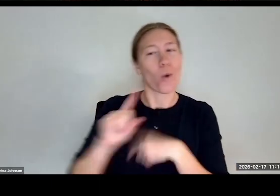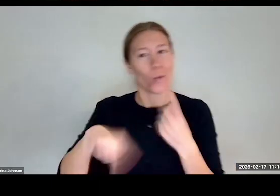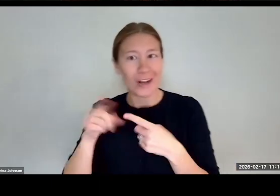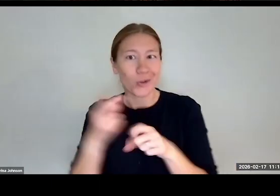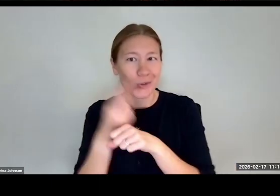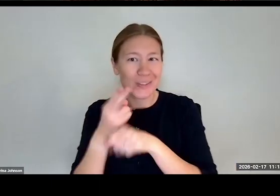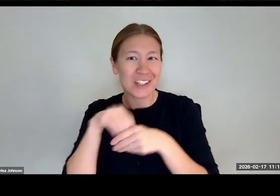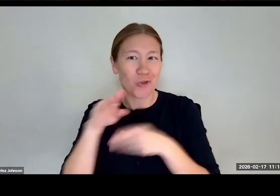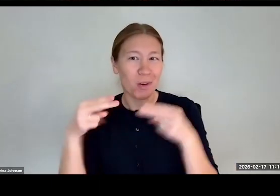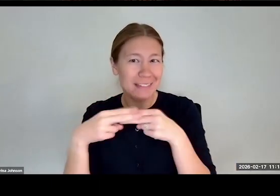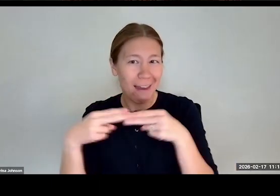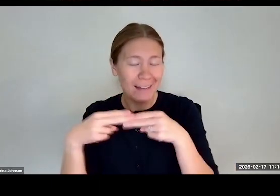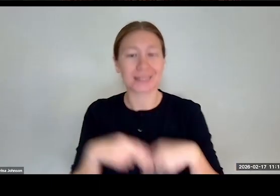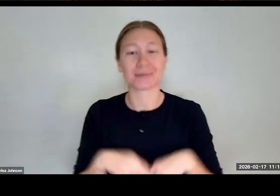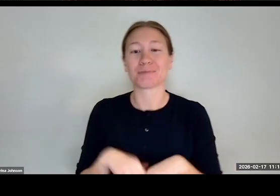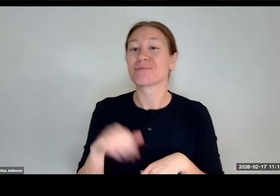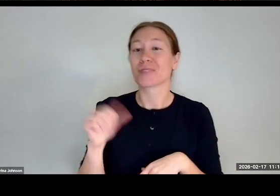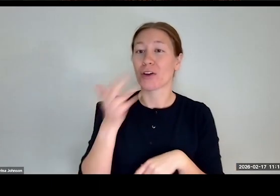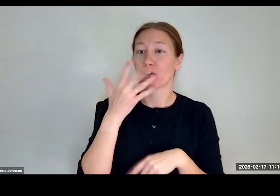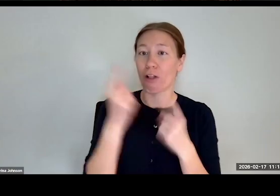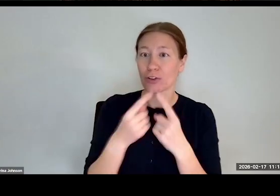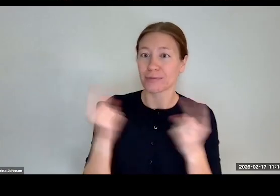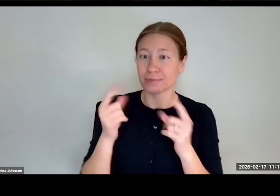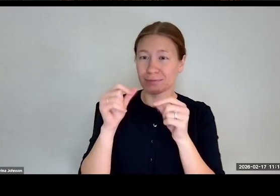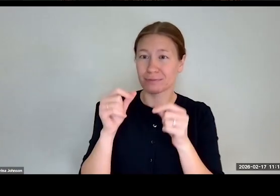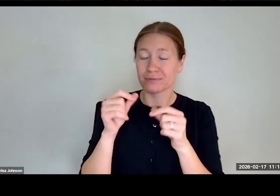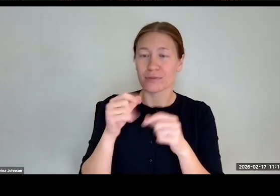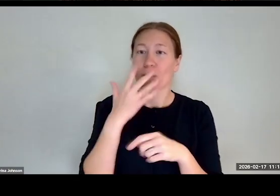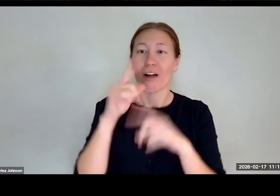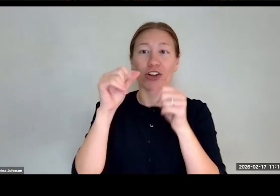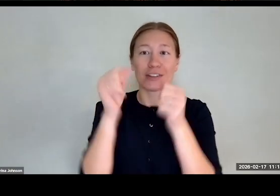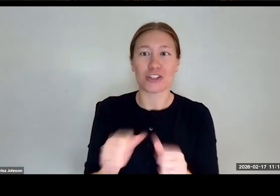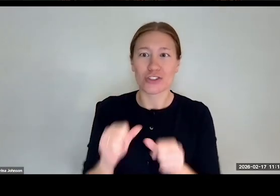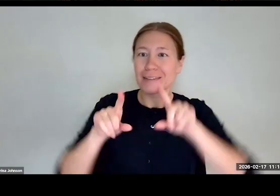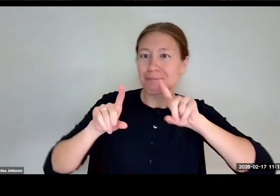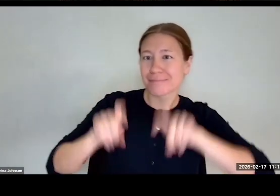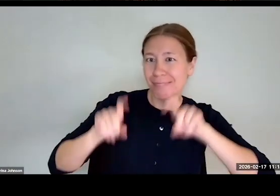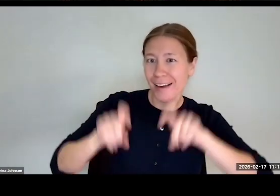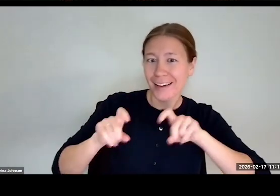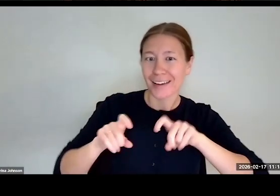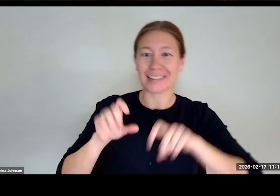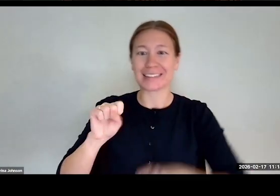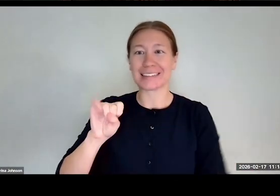And there's also some color vision deficiency simulators where you can upload content and images to see what they will look like